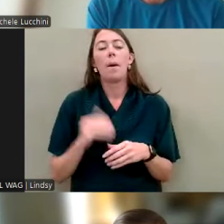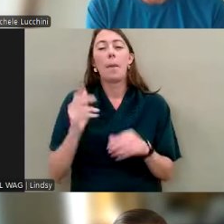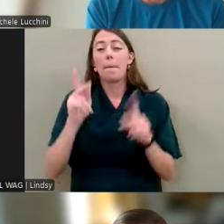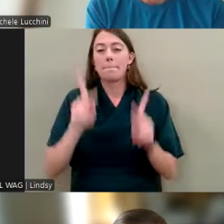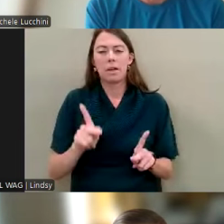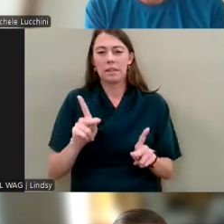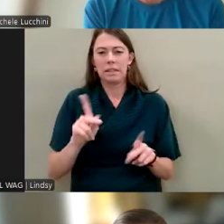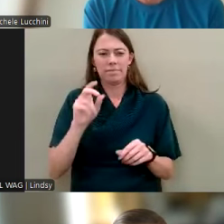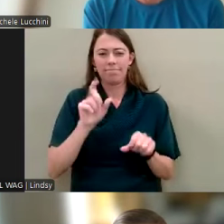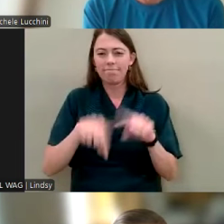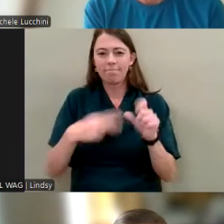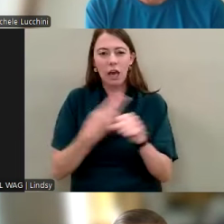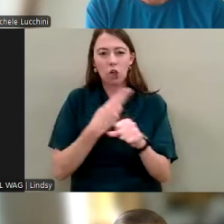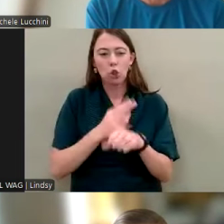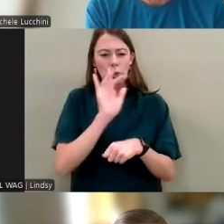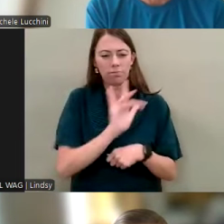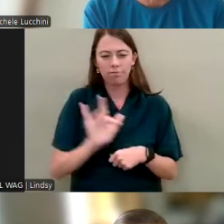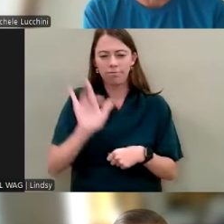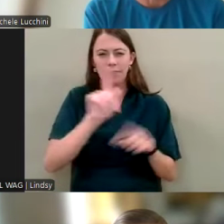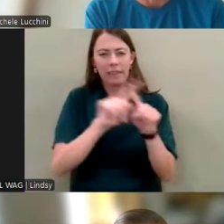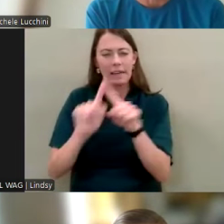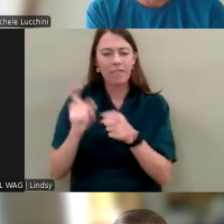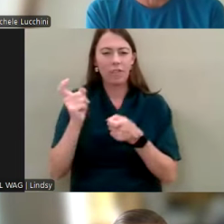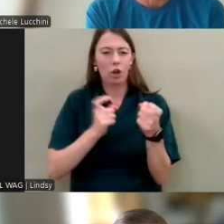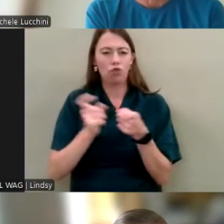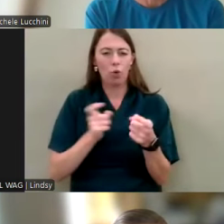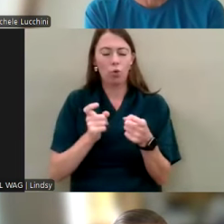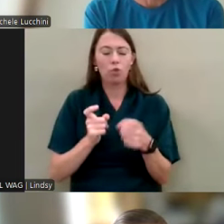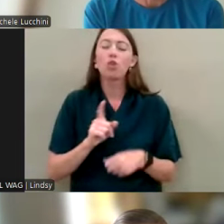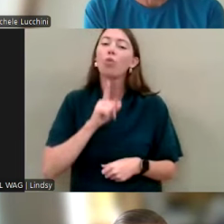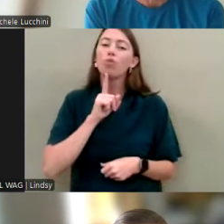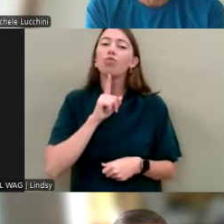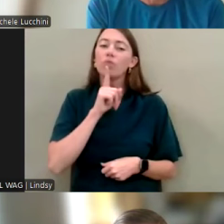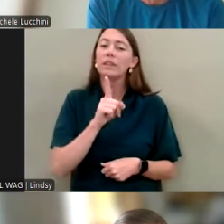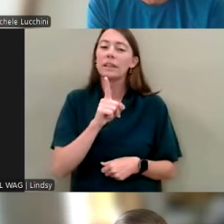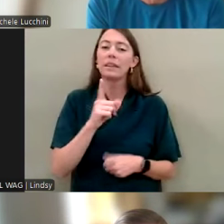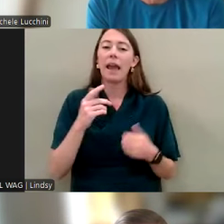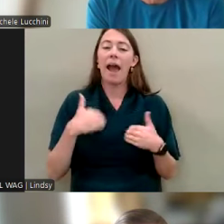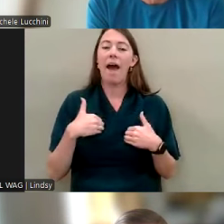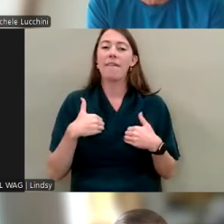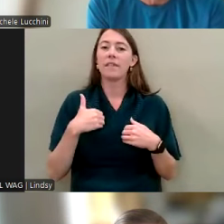So, there is definitely a business impact of accessibility. We don't